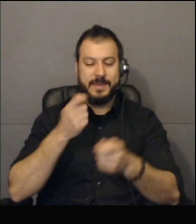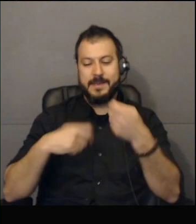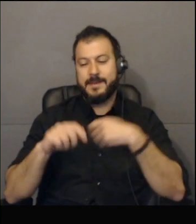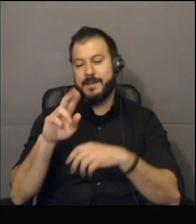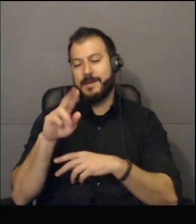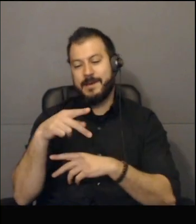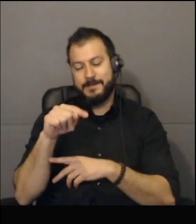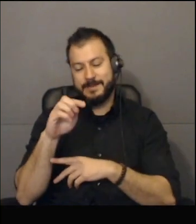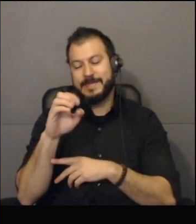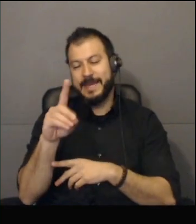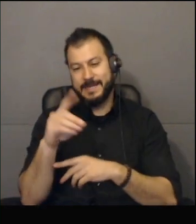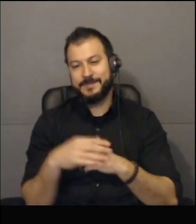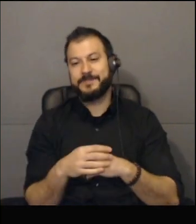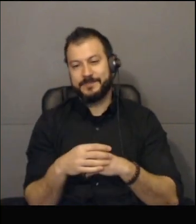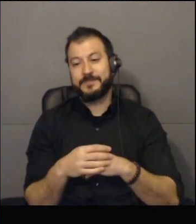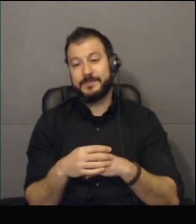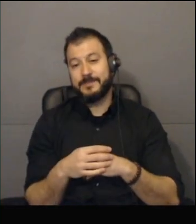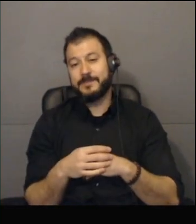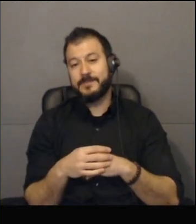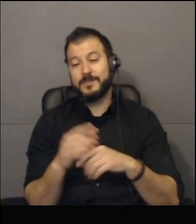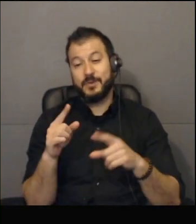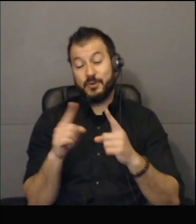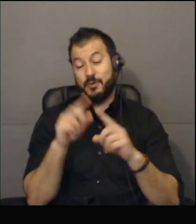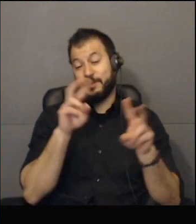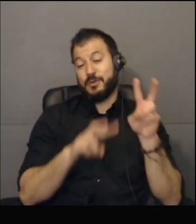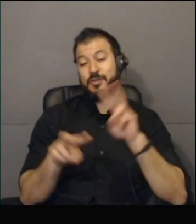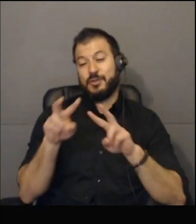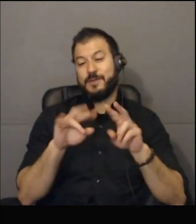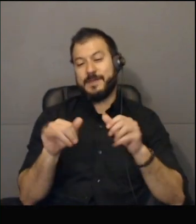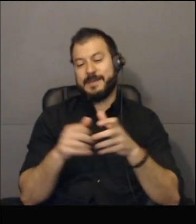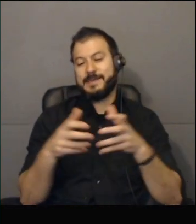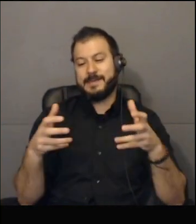Lastly, to observe the scale level changes in your game